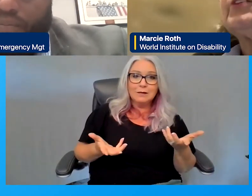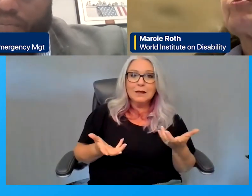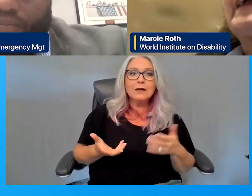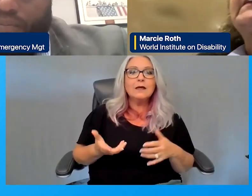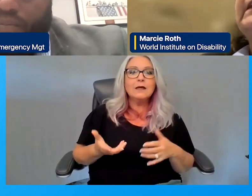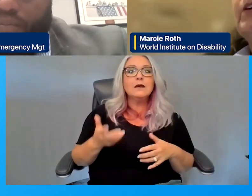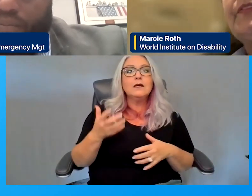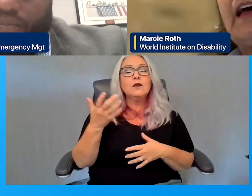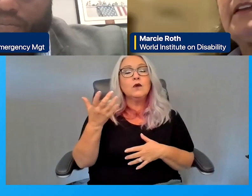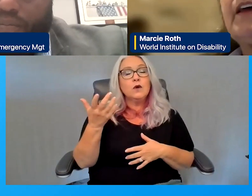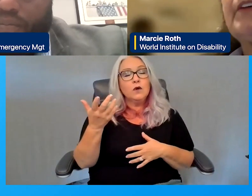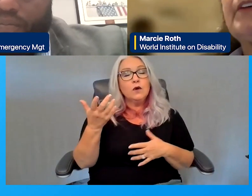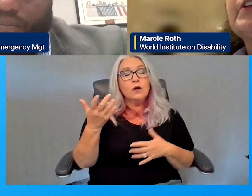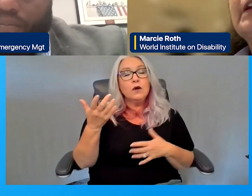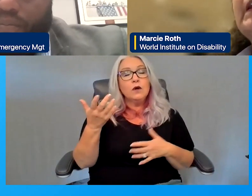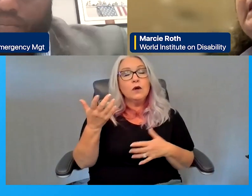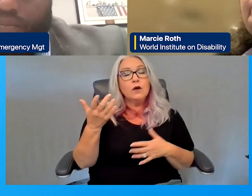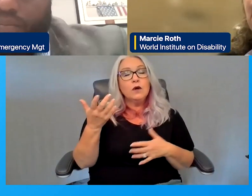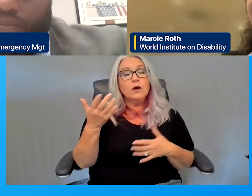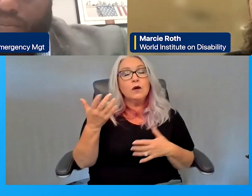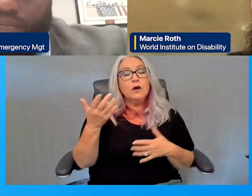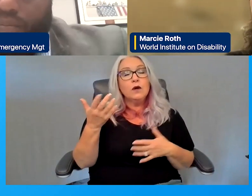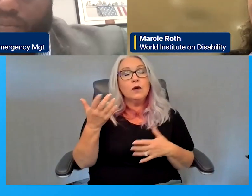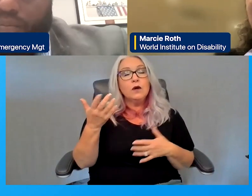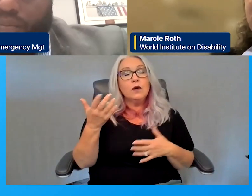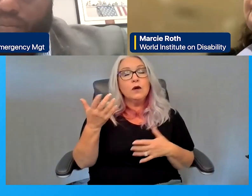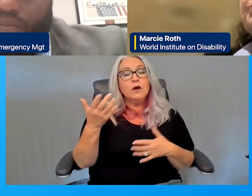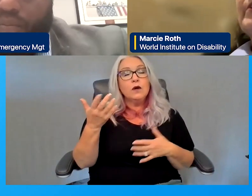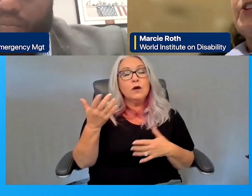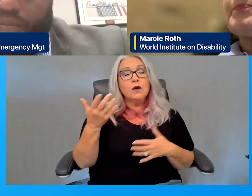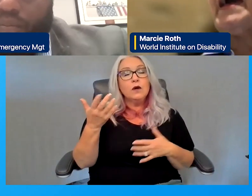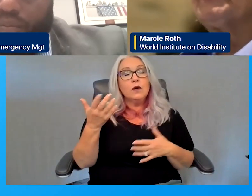have a reckoning that has enabled people to bring their